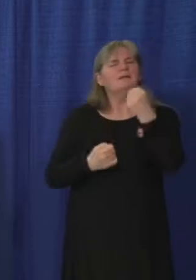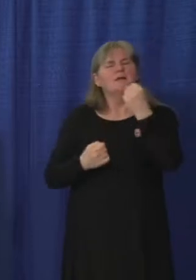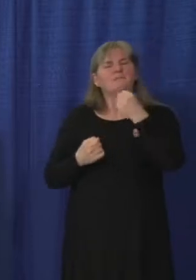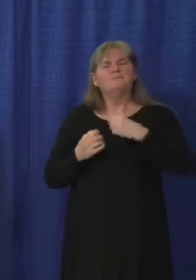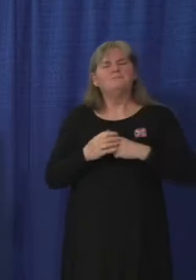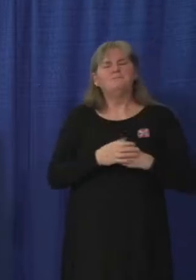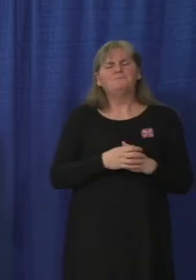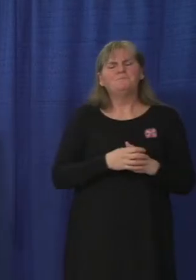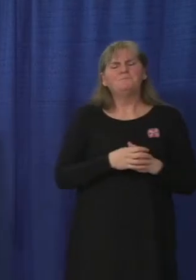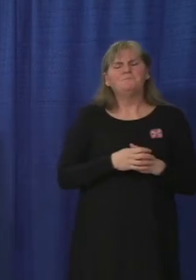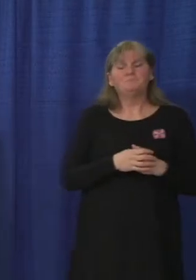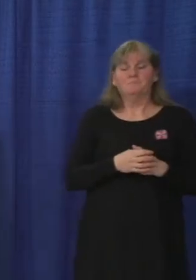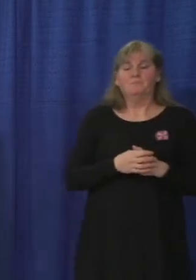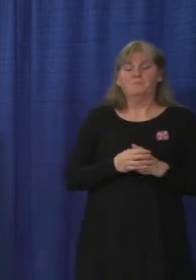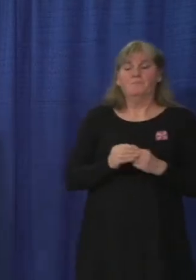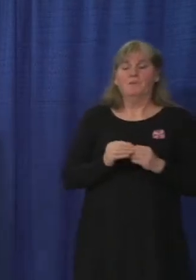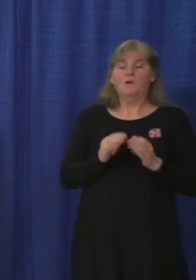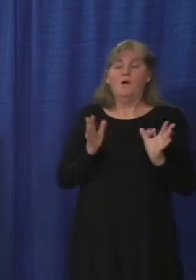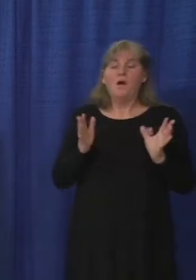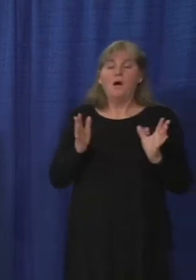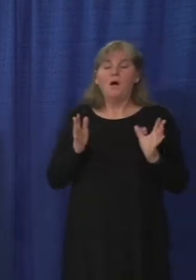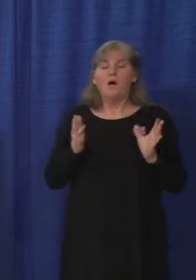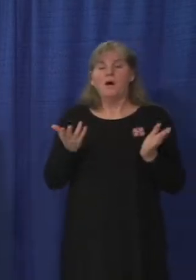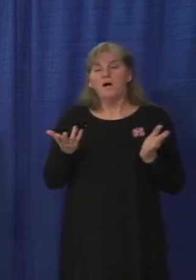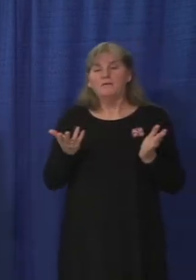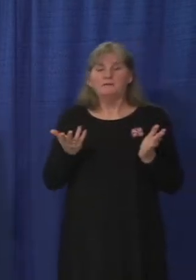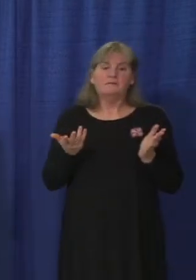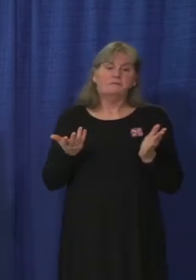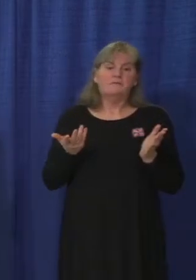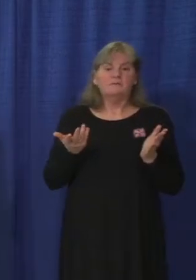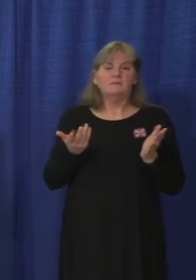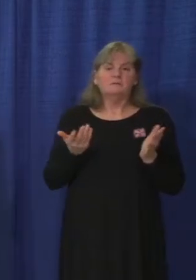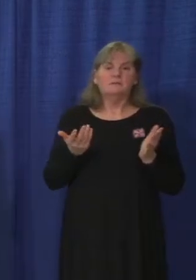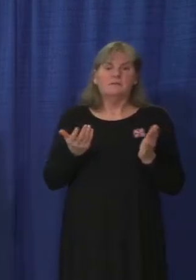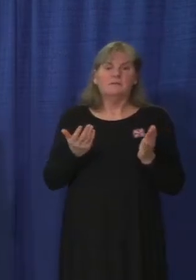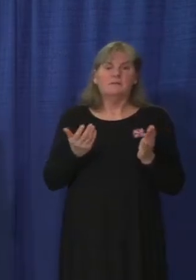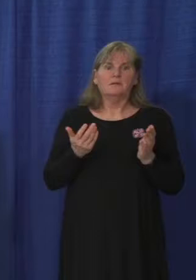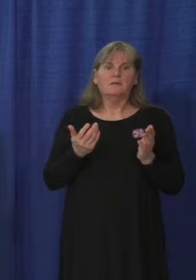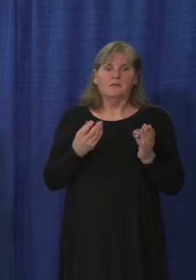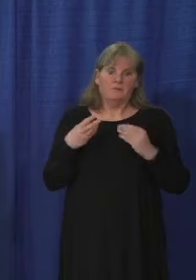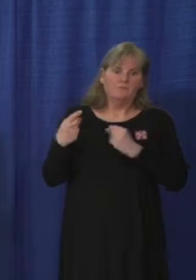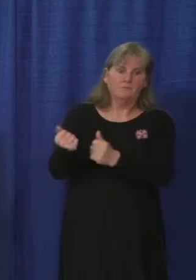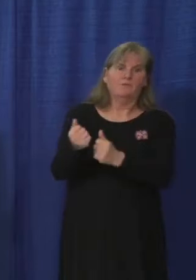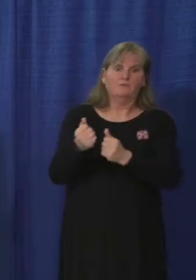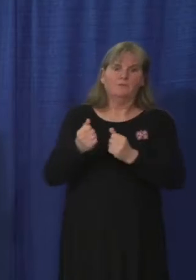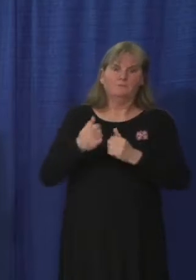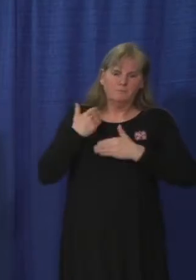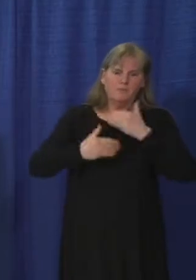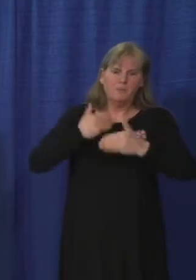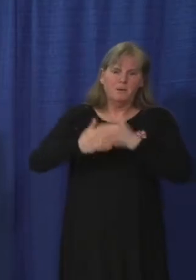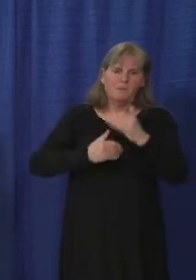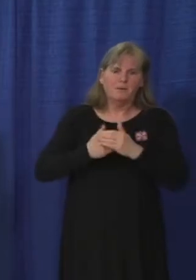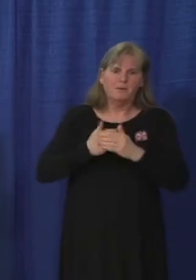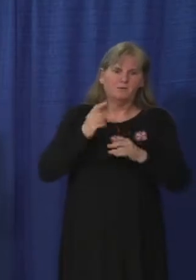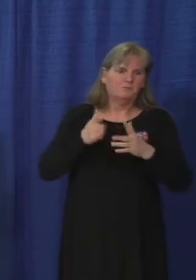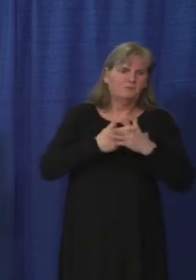a moving situation in the Covid-19 variant happen to not